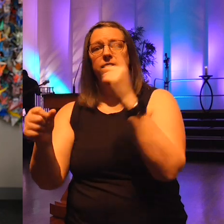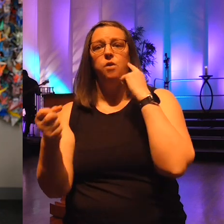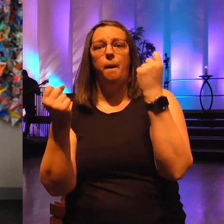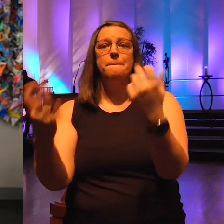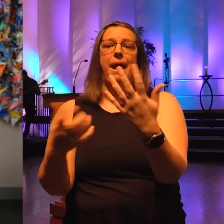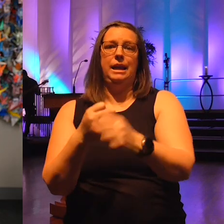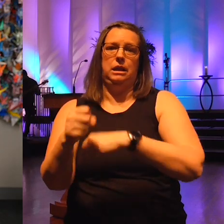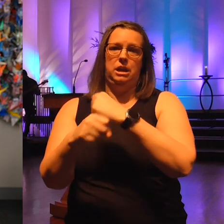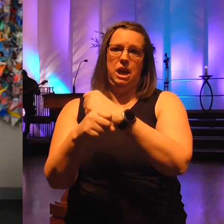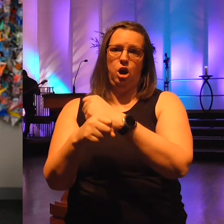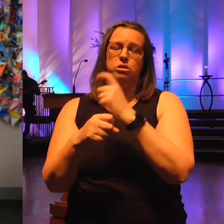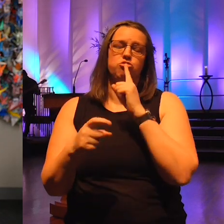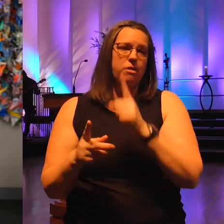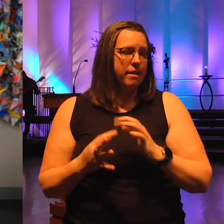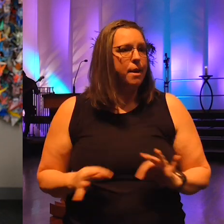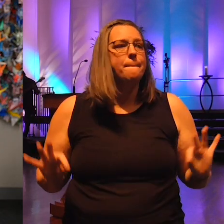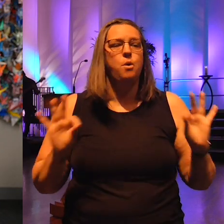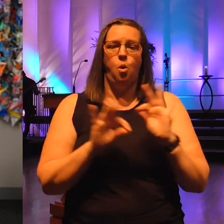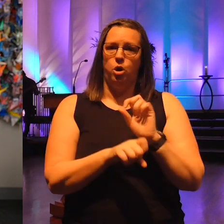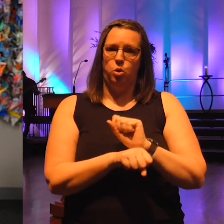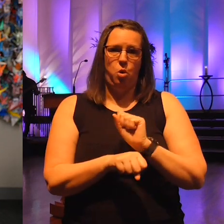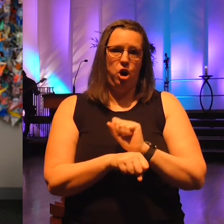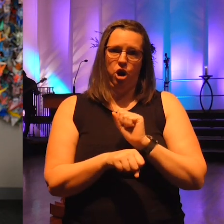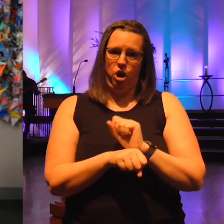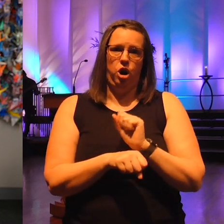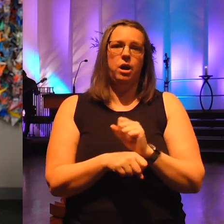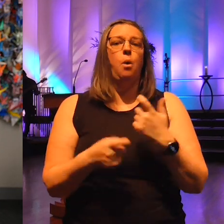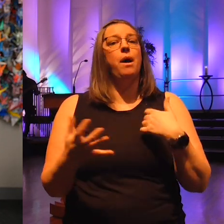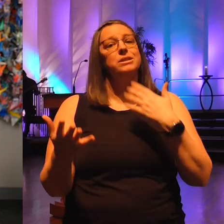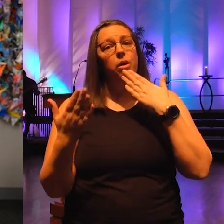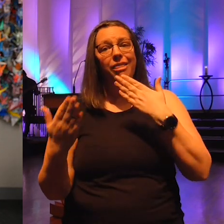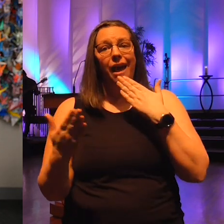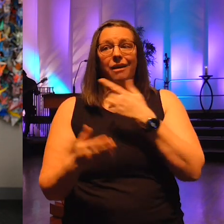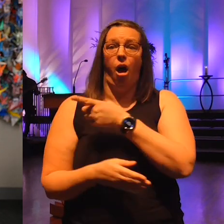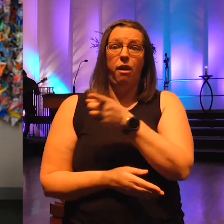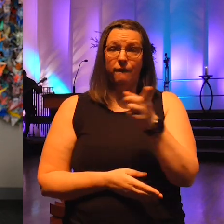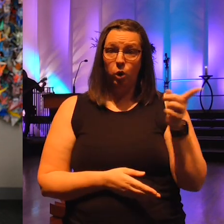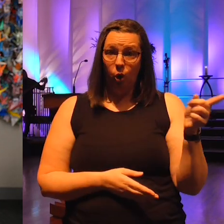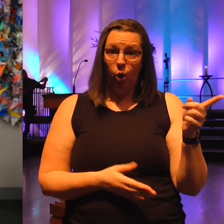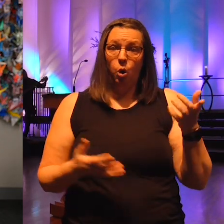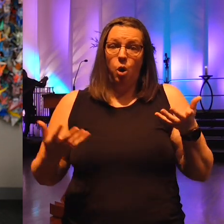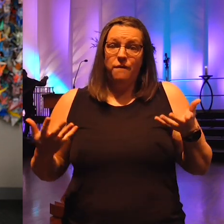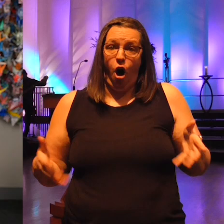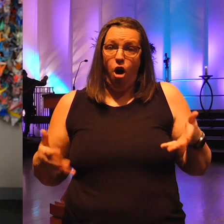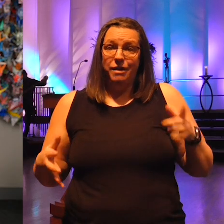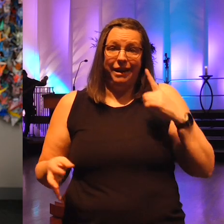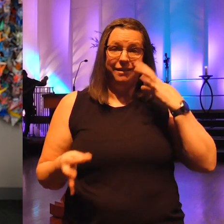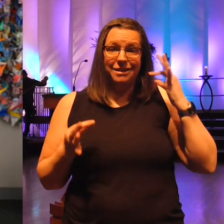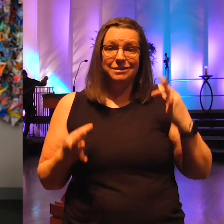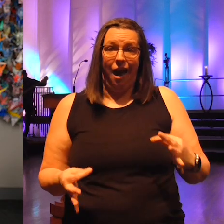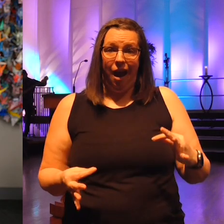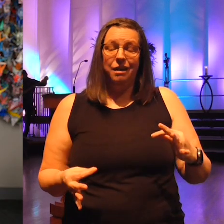important work and I want to thank all of you who have already decided to be a part of the Nautilus